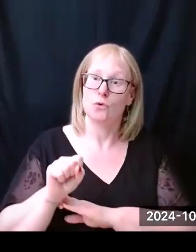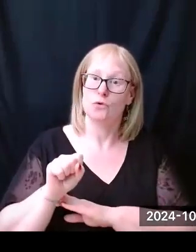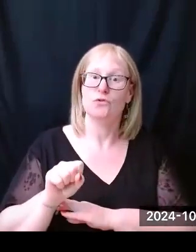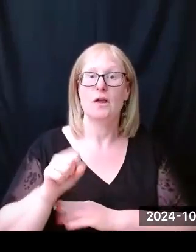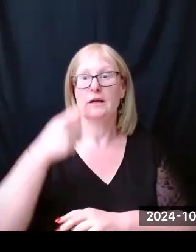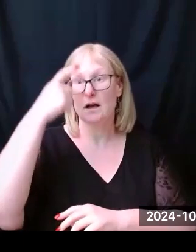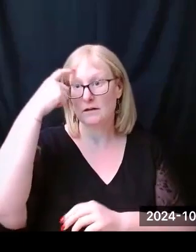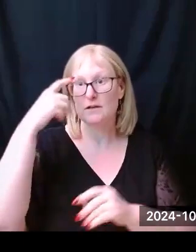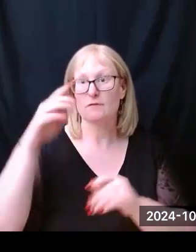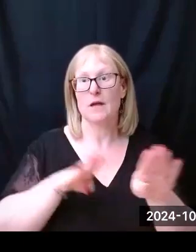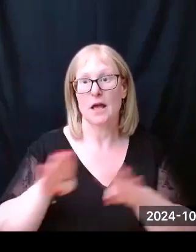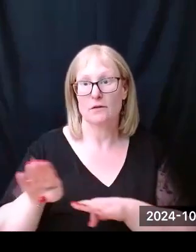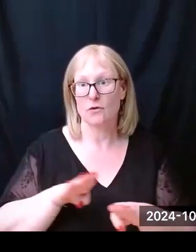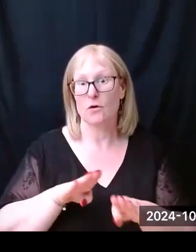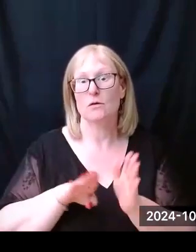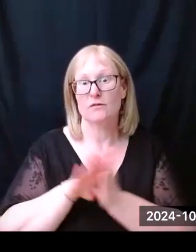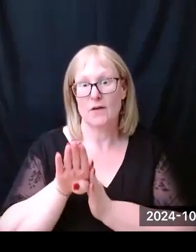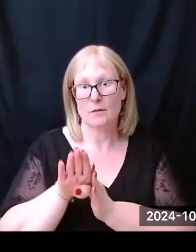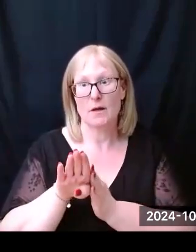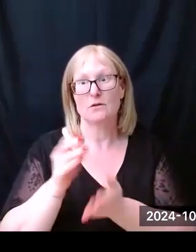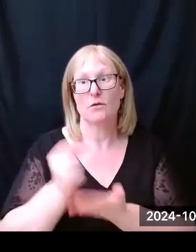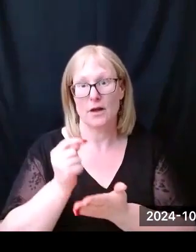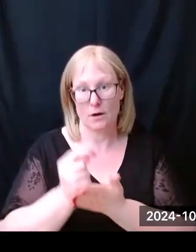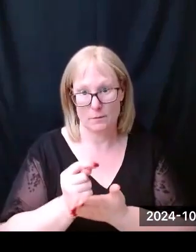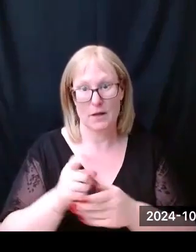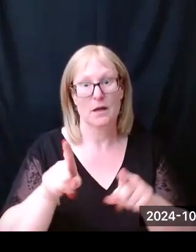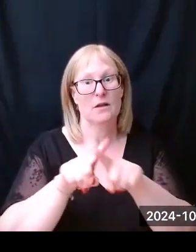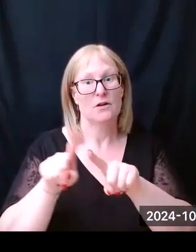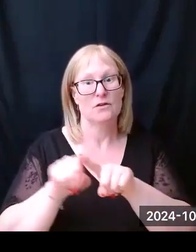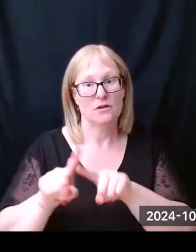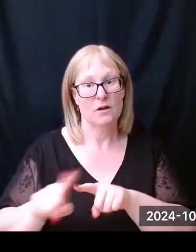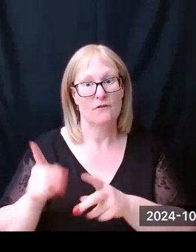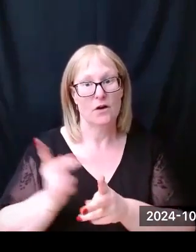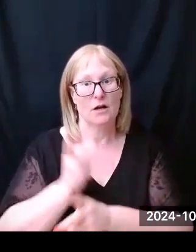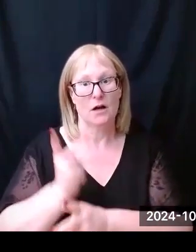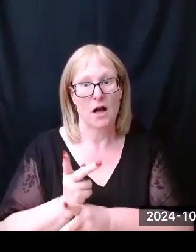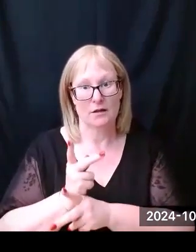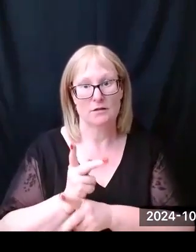And there are different types of parent child psychotherapy and other tools that can